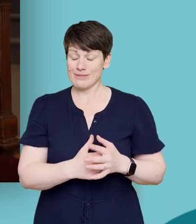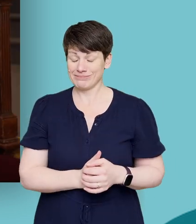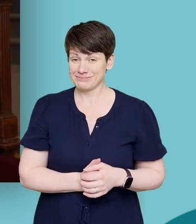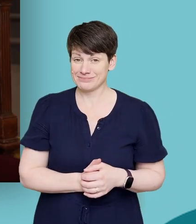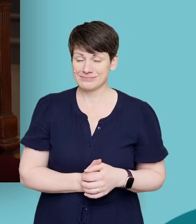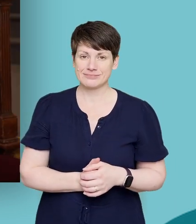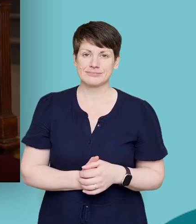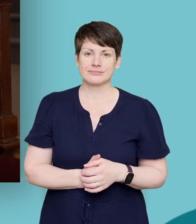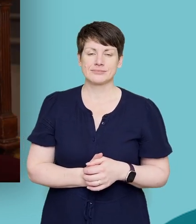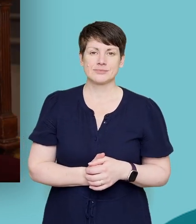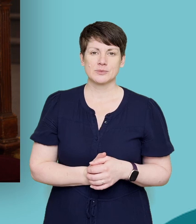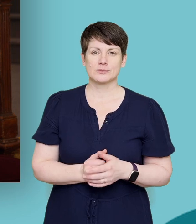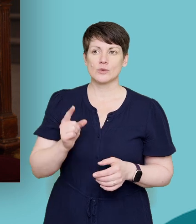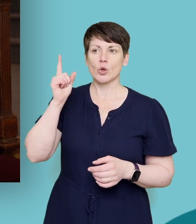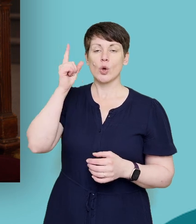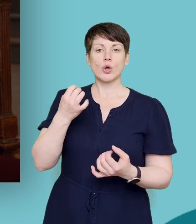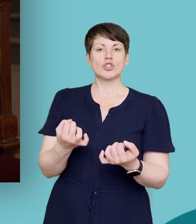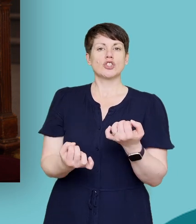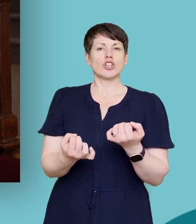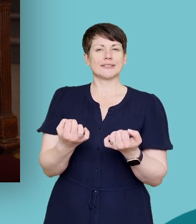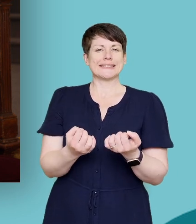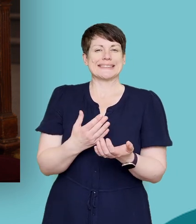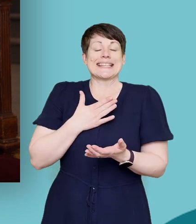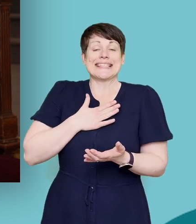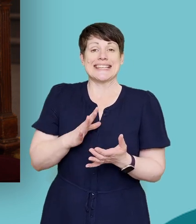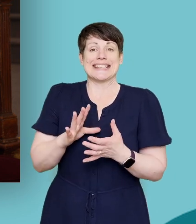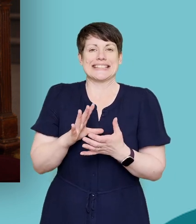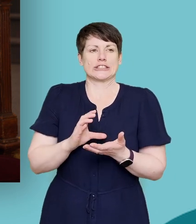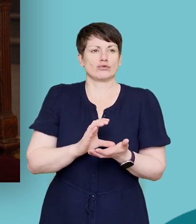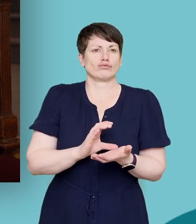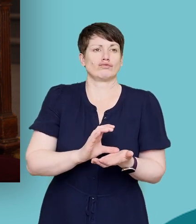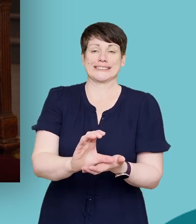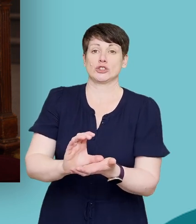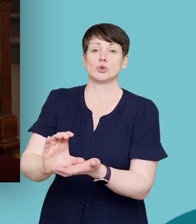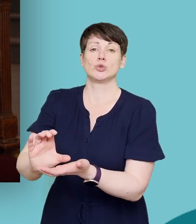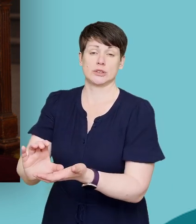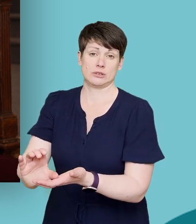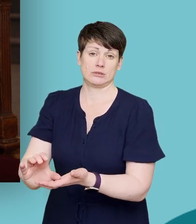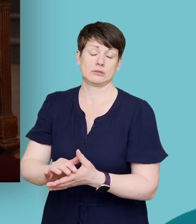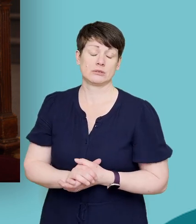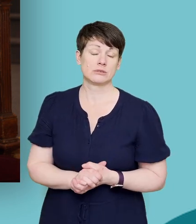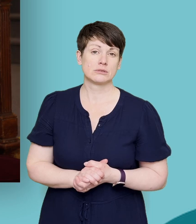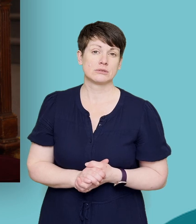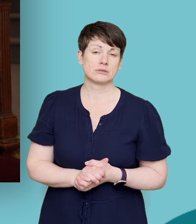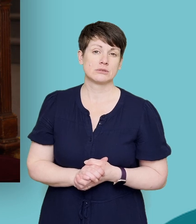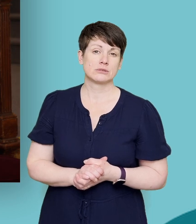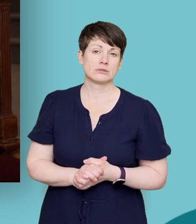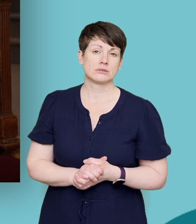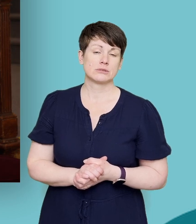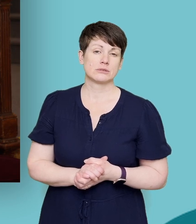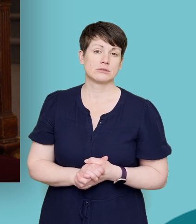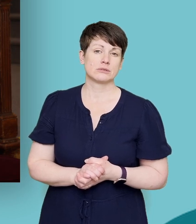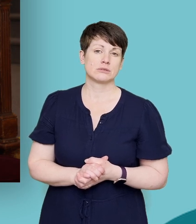God's justice requires restitution in that God doesn't just simply go into a